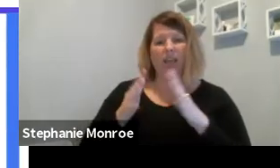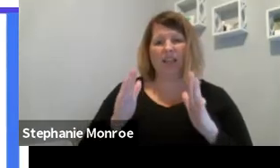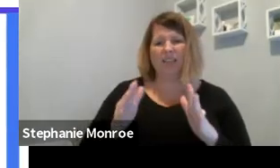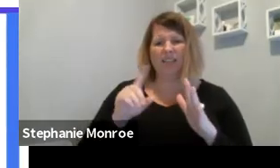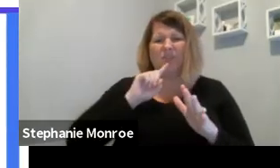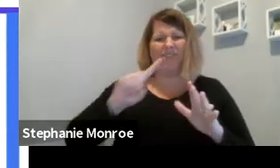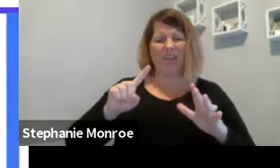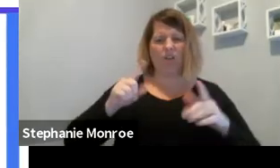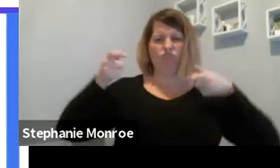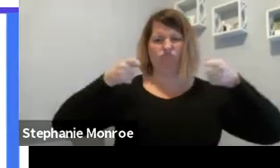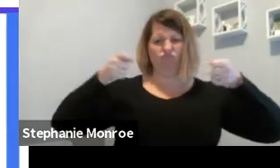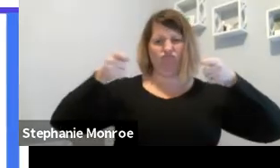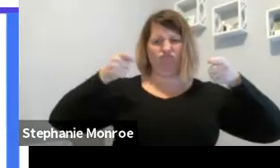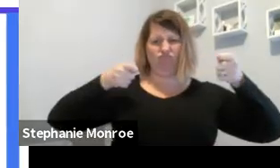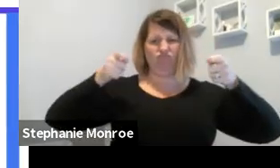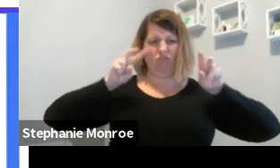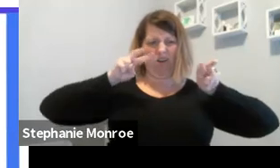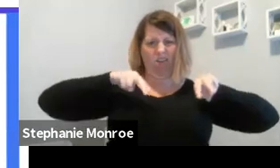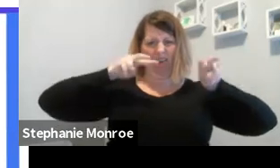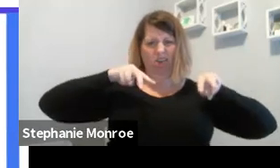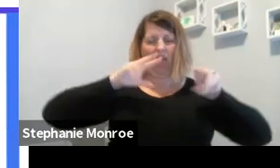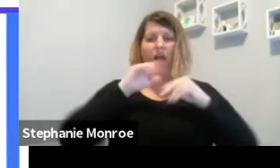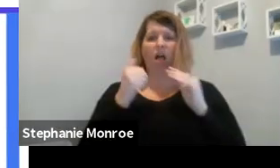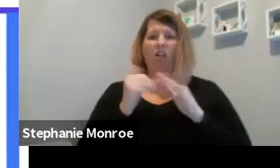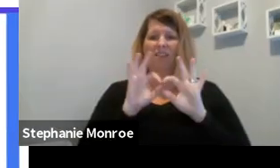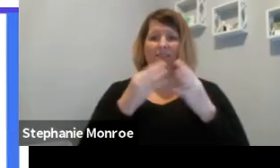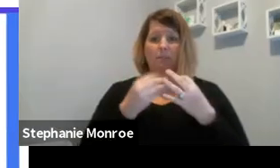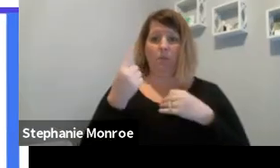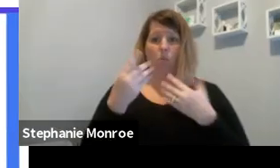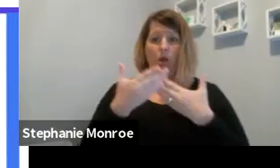All the family would be in this one little sitting room